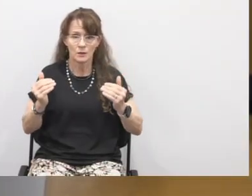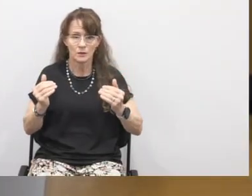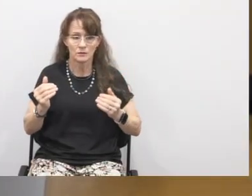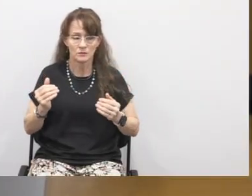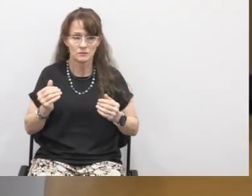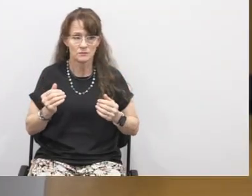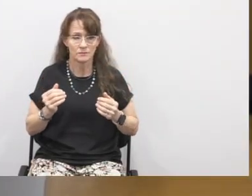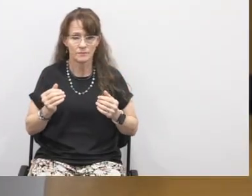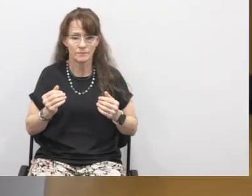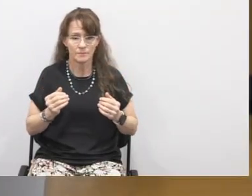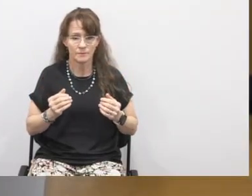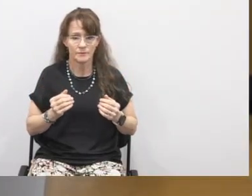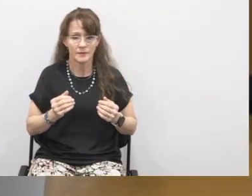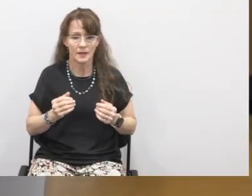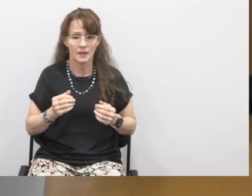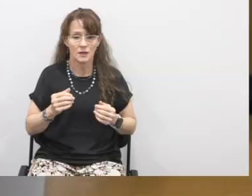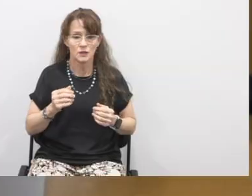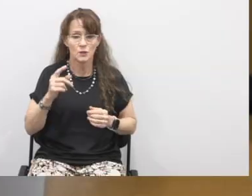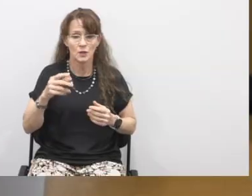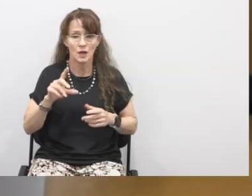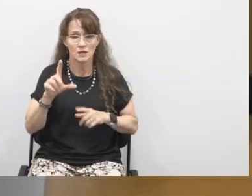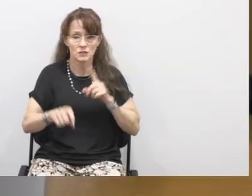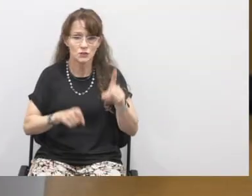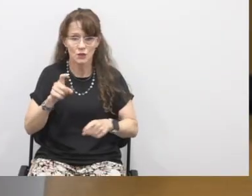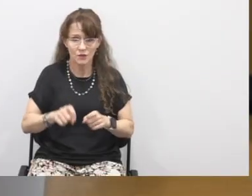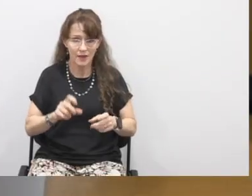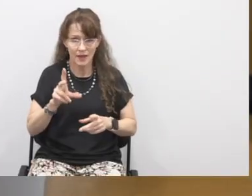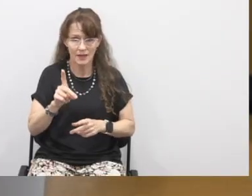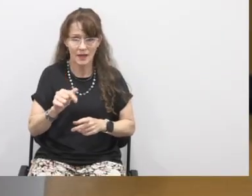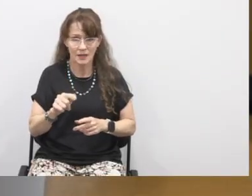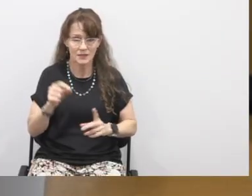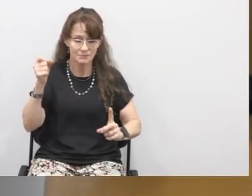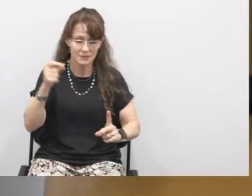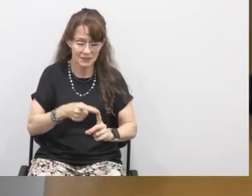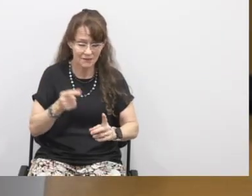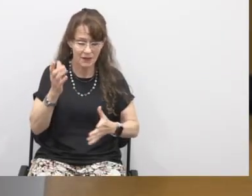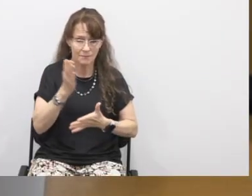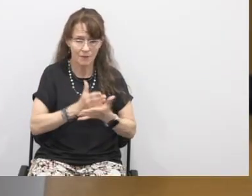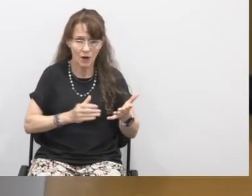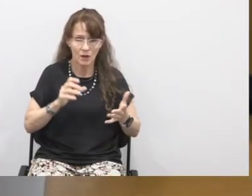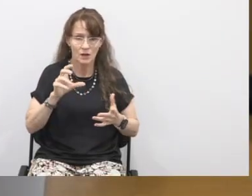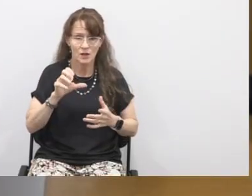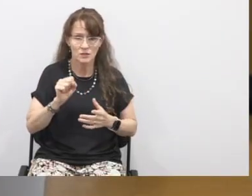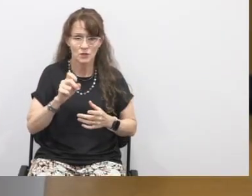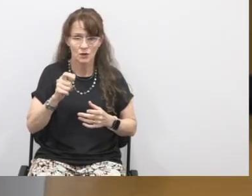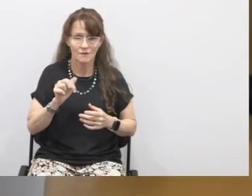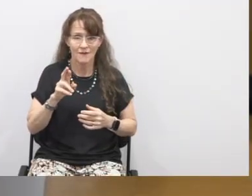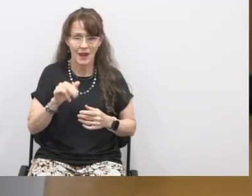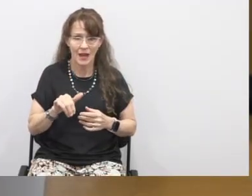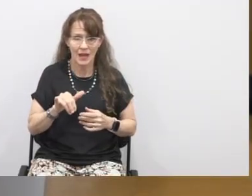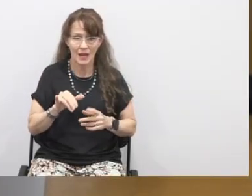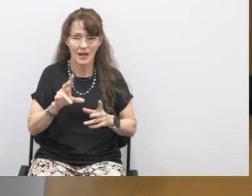you got pulse survey data, a specific aspect of pulse survey data